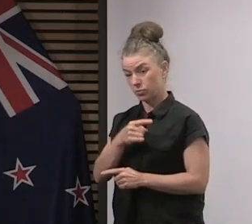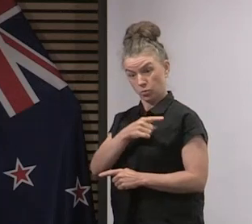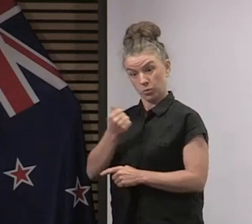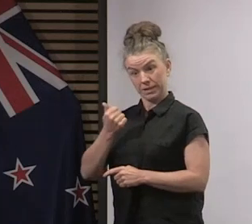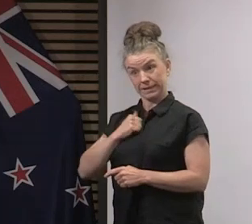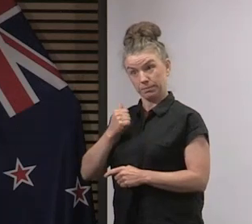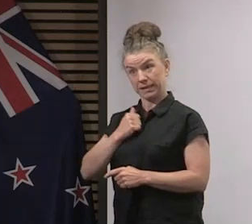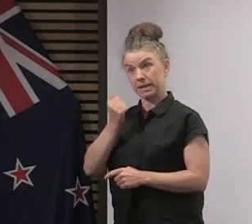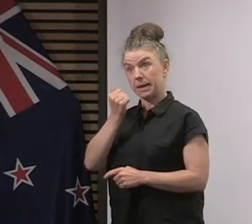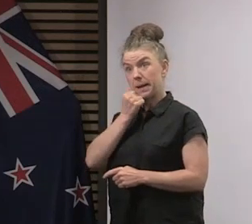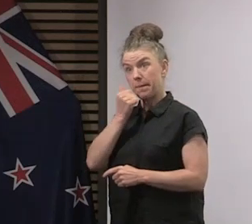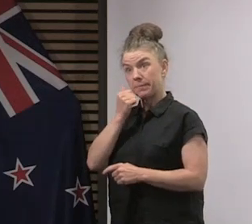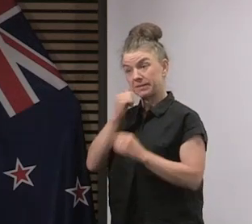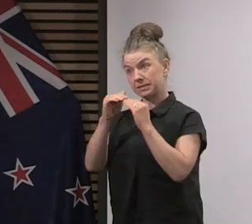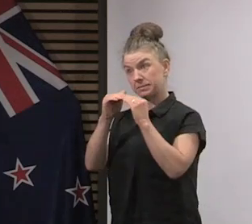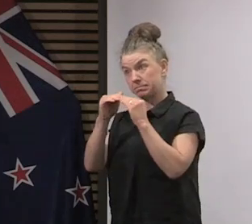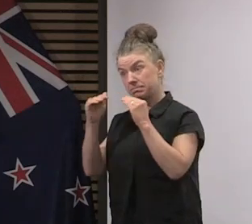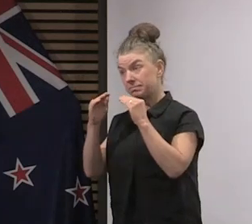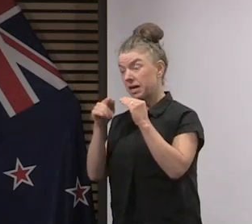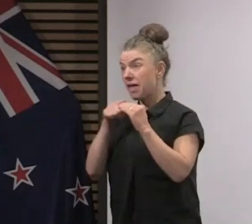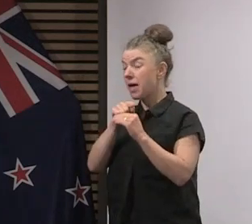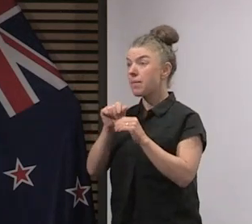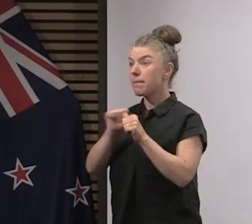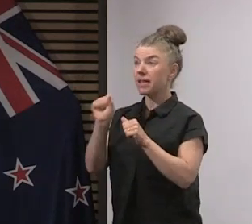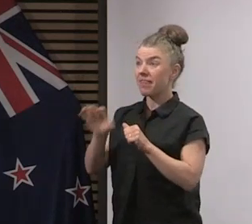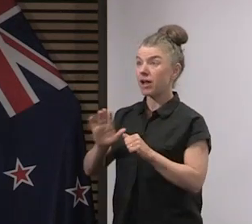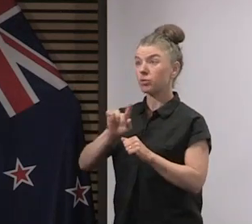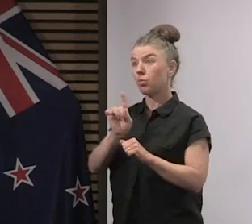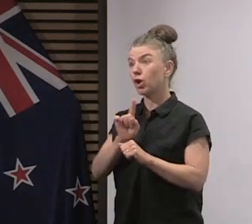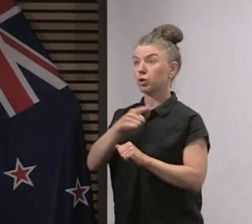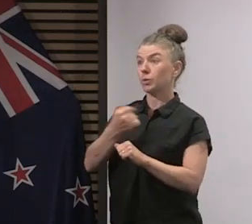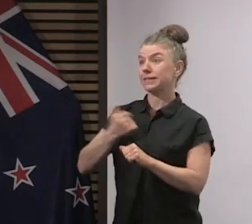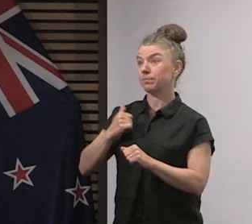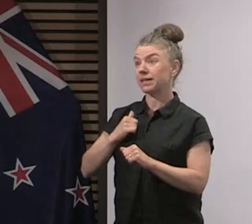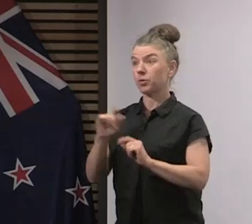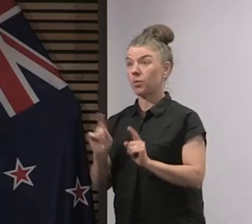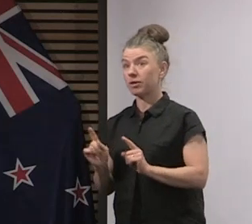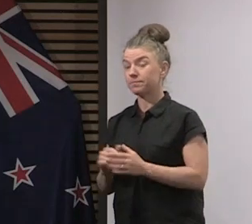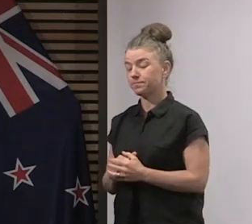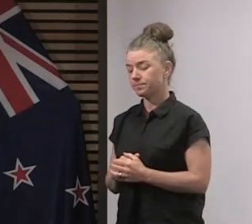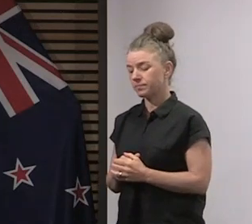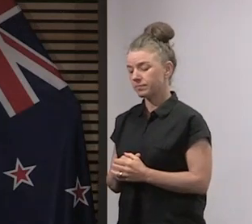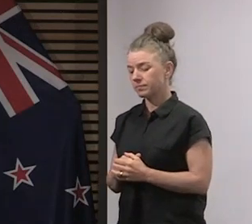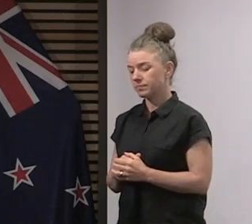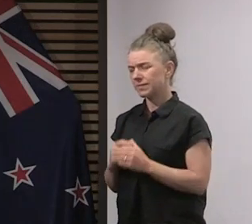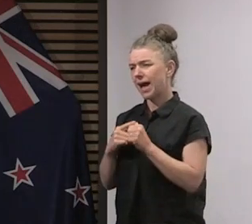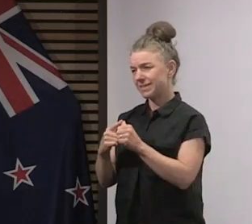out and we need to do that.